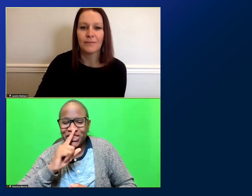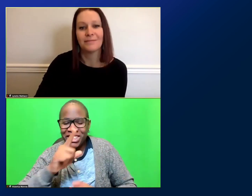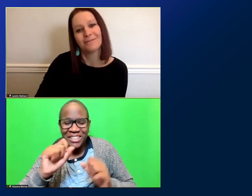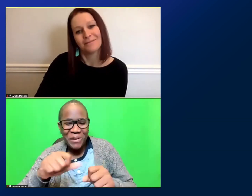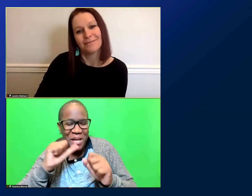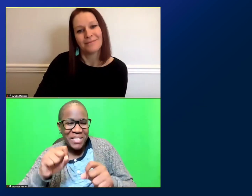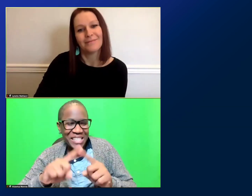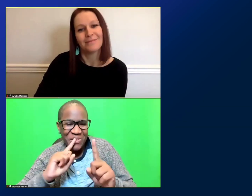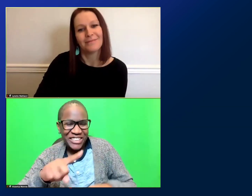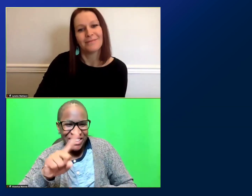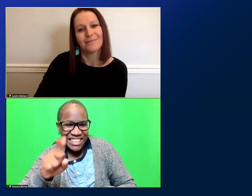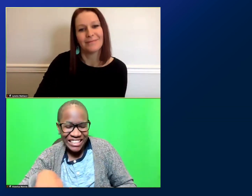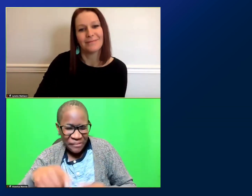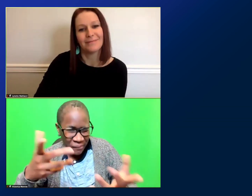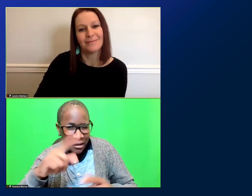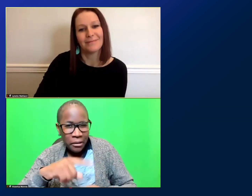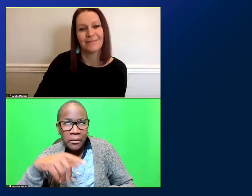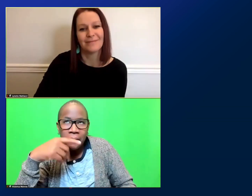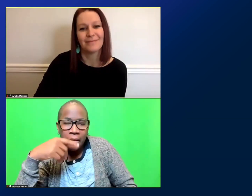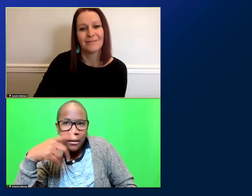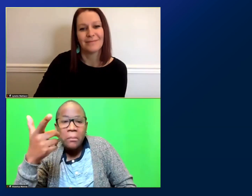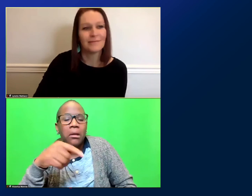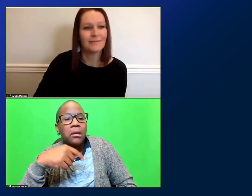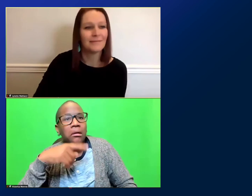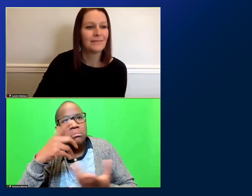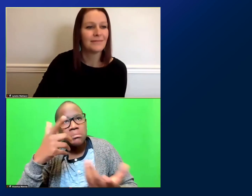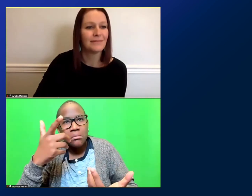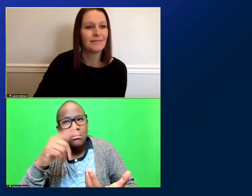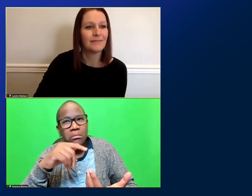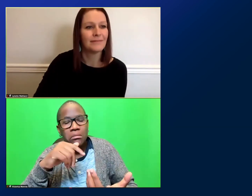curriculum and victory is saying you know honestly i'm not sure i think that's a big question